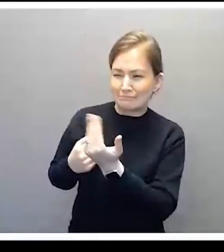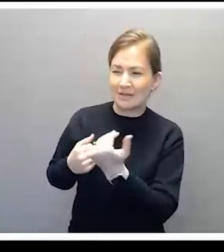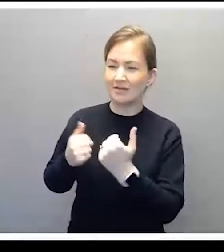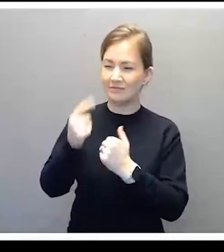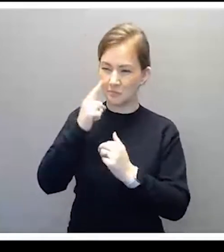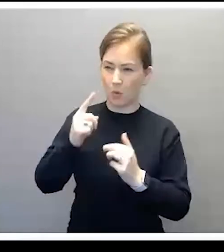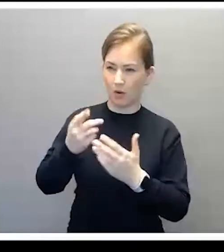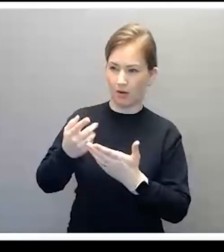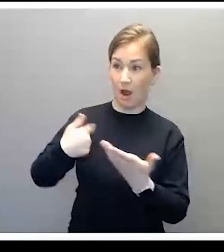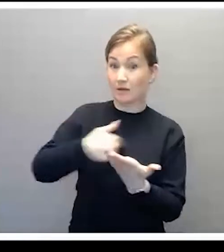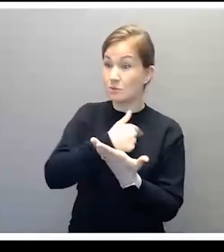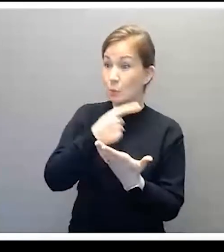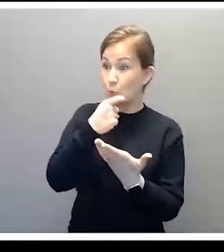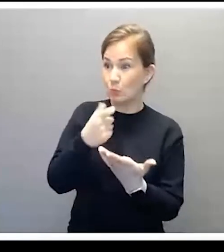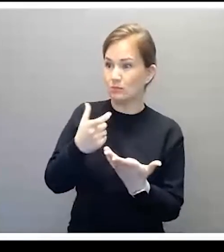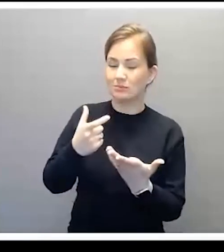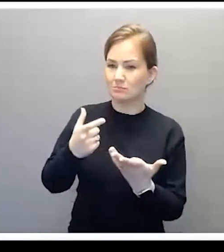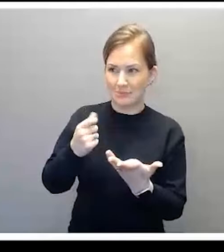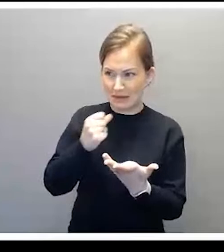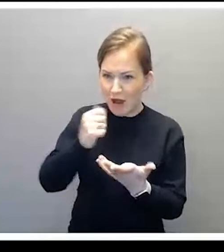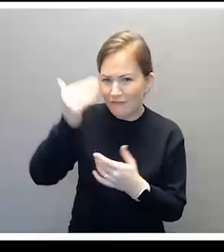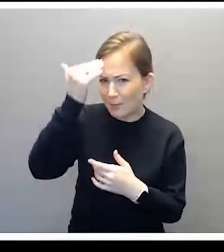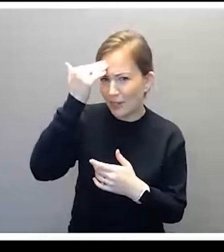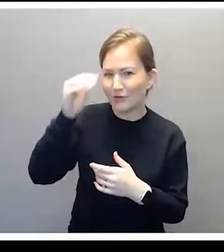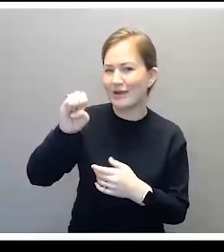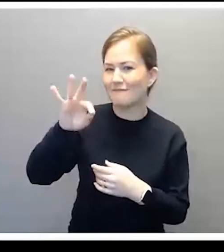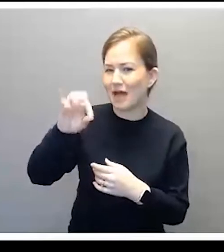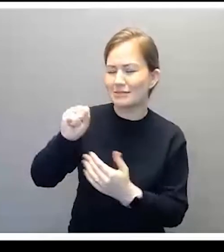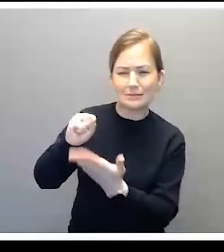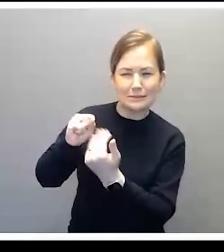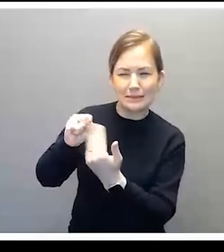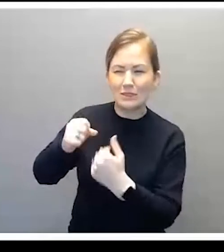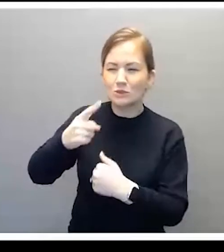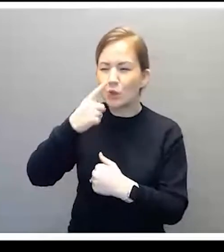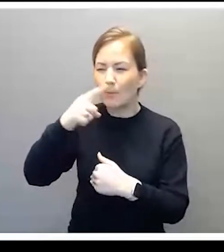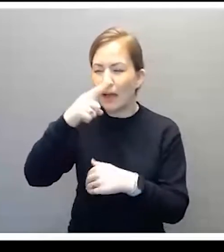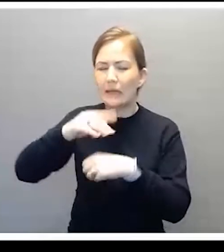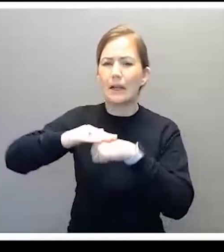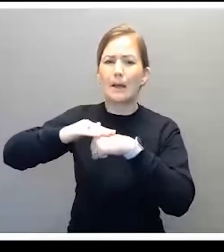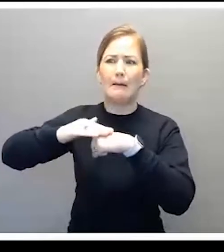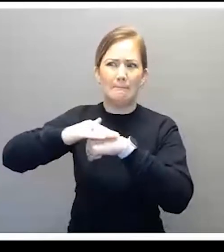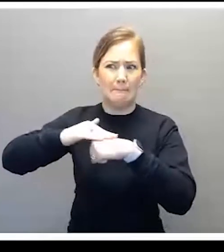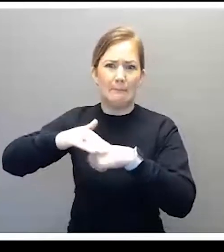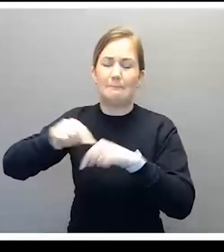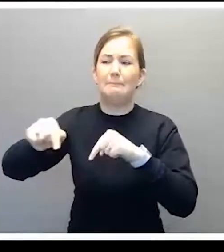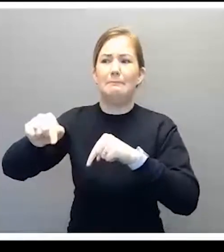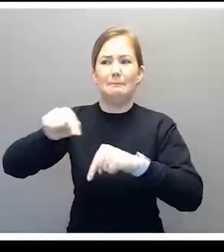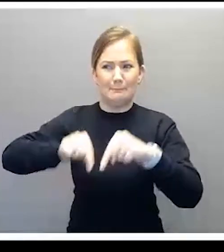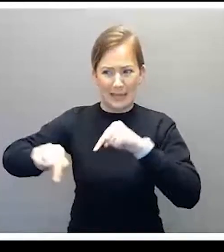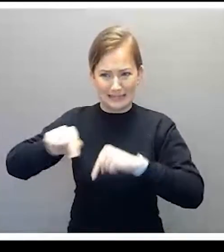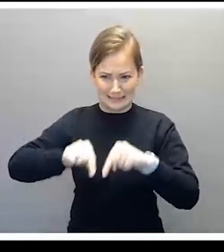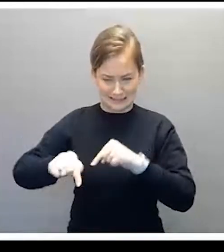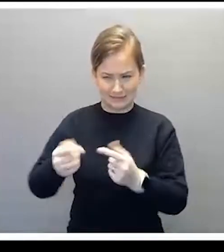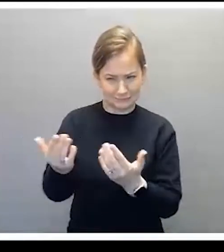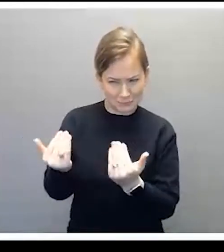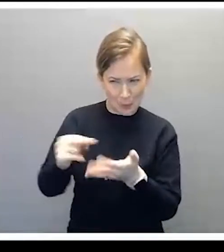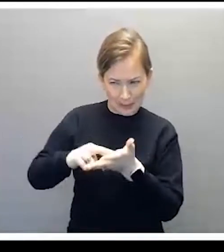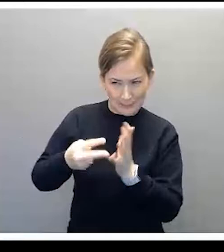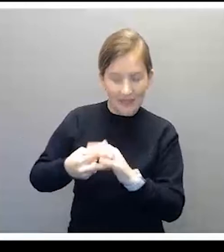Yeah, for us that are less familiar with it, can you start from the very beginning? What does EFS stand for? Yeah. Sure.